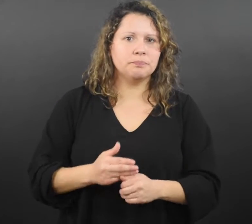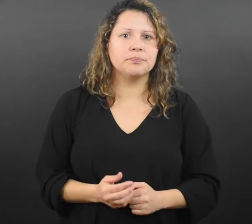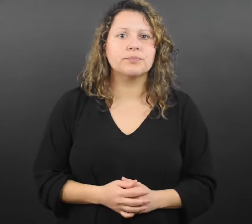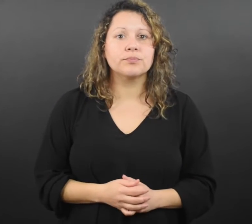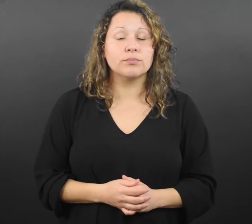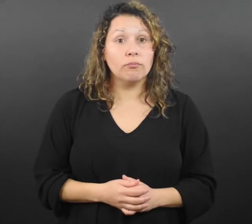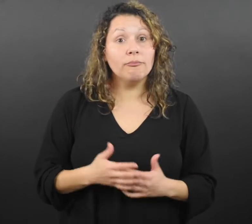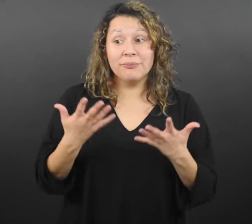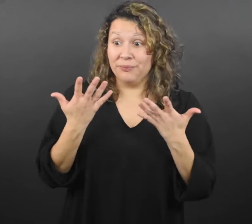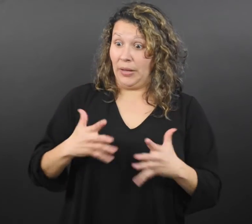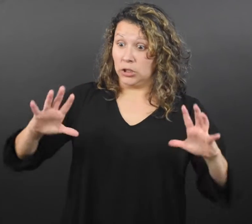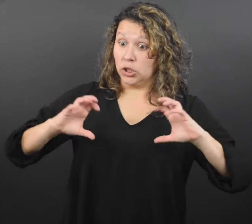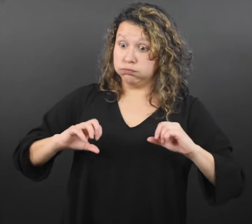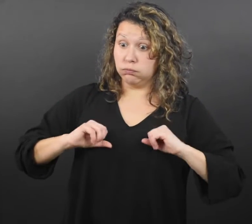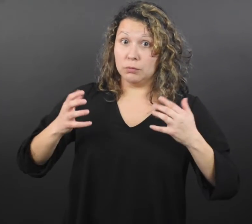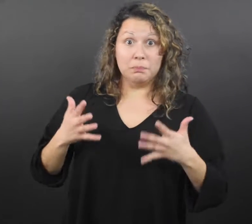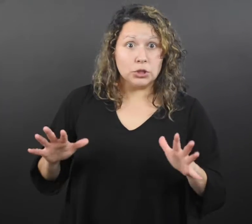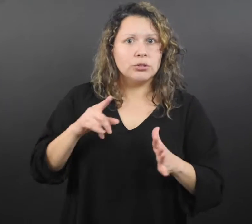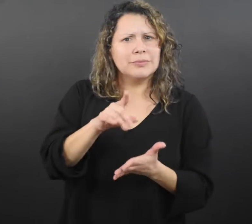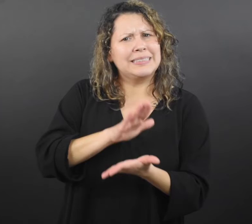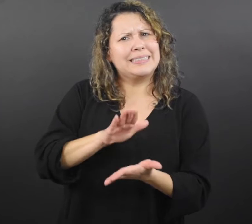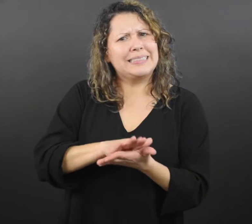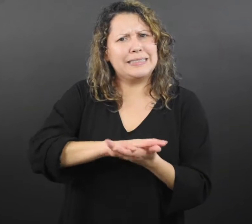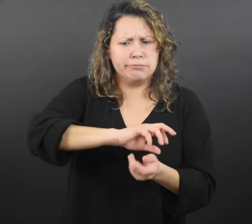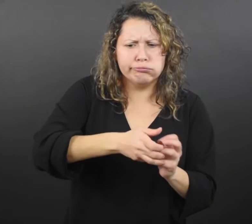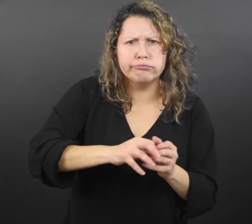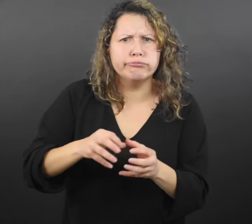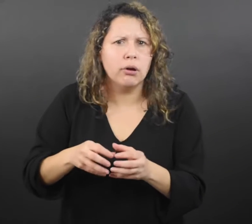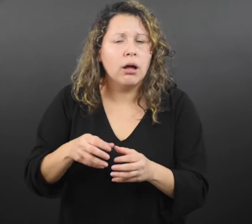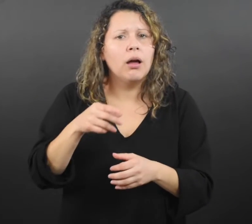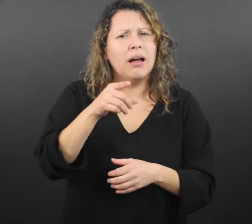breast milk. ● Clean your breast pump after